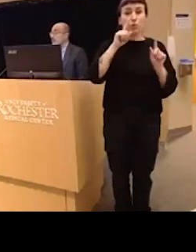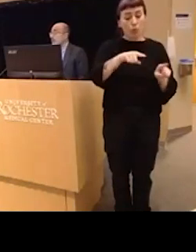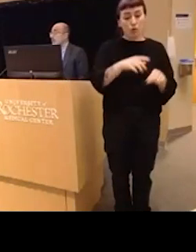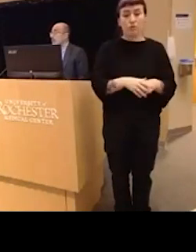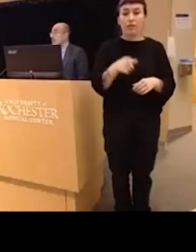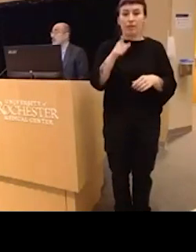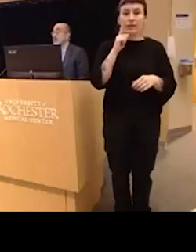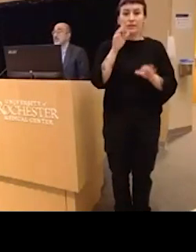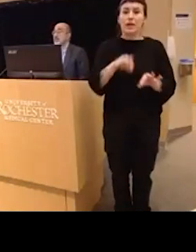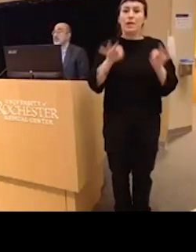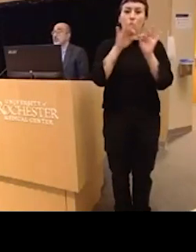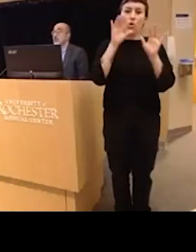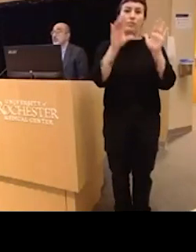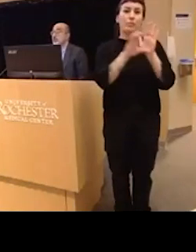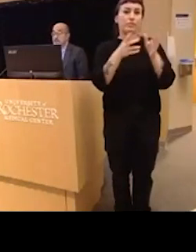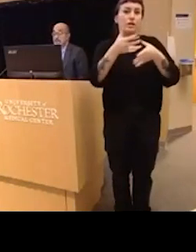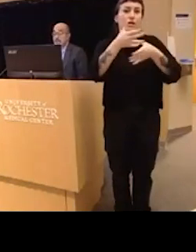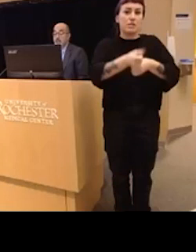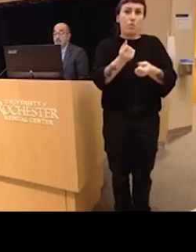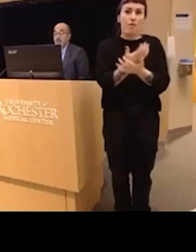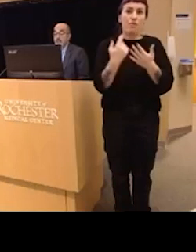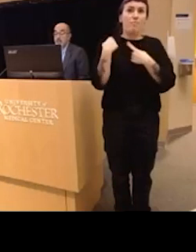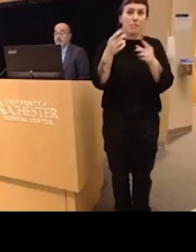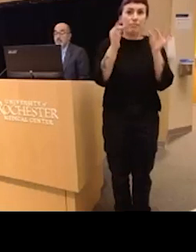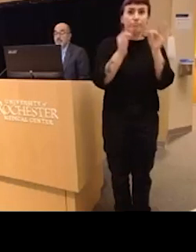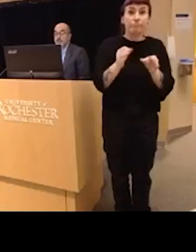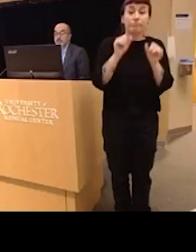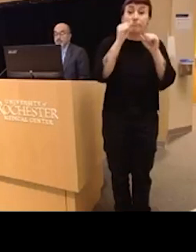that report that kind of summarizes kind of what I've been saying is that you can imagine say four